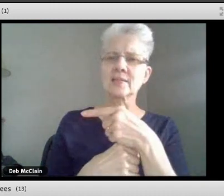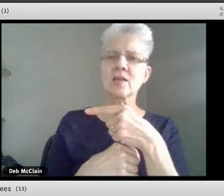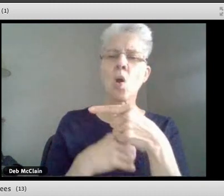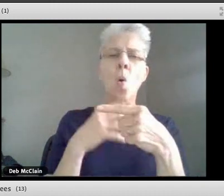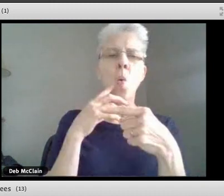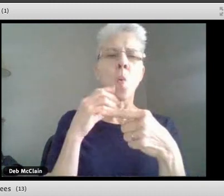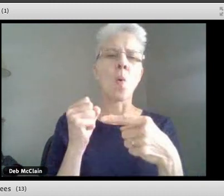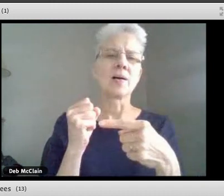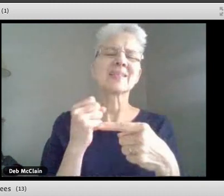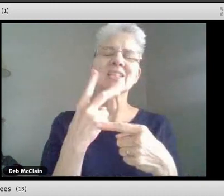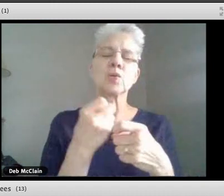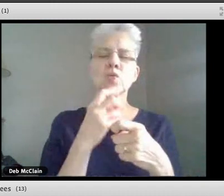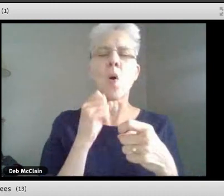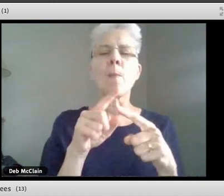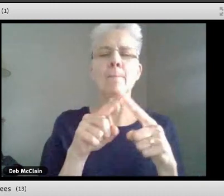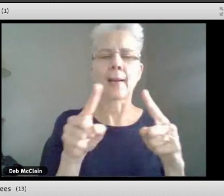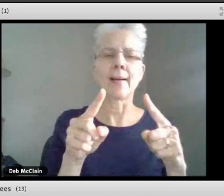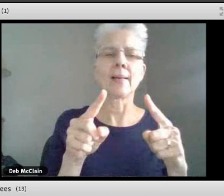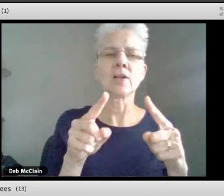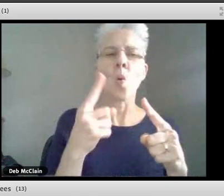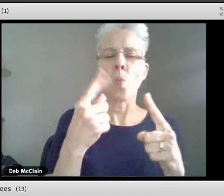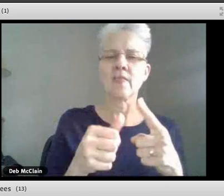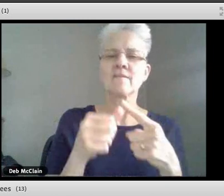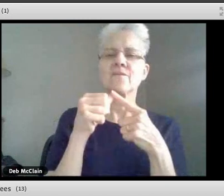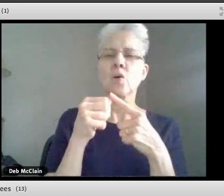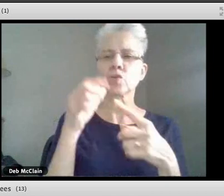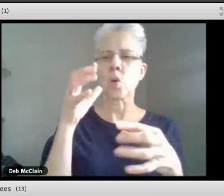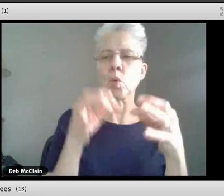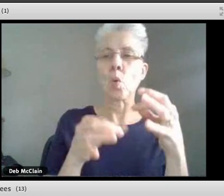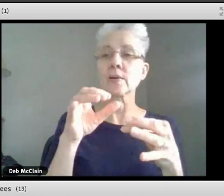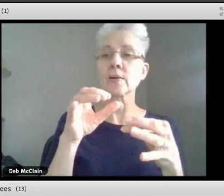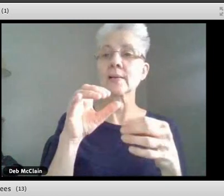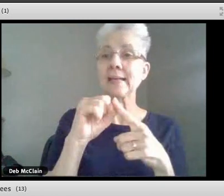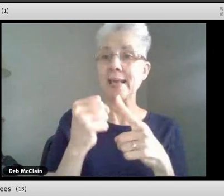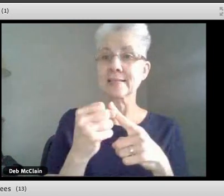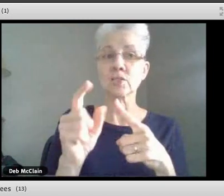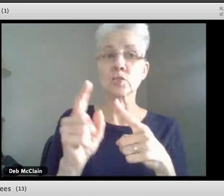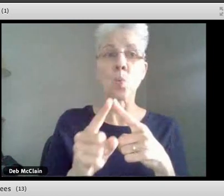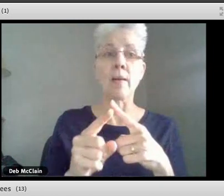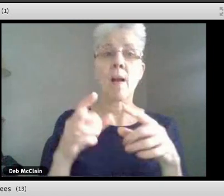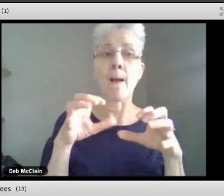where a public organization was sued, and the court case was won